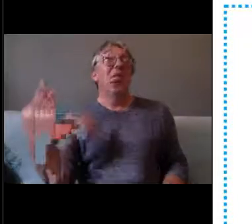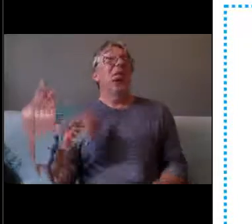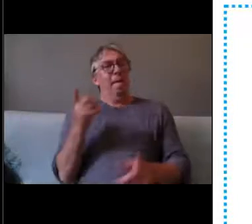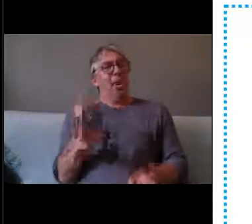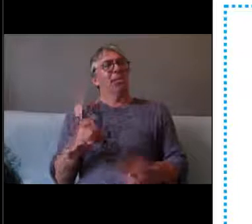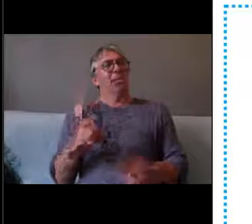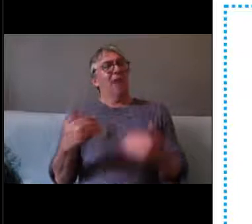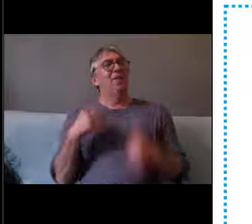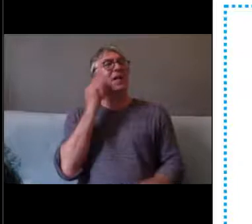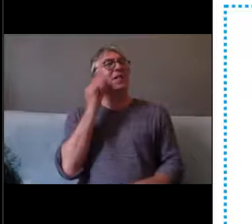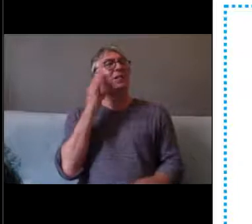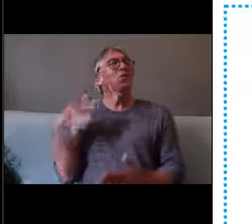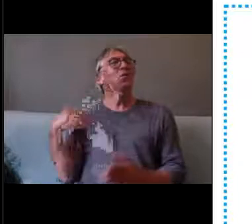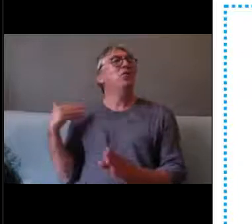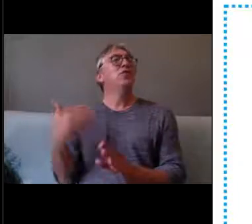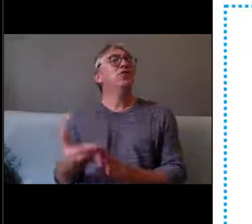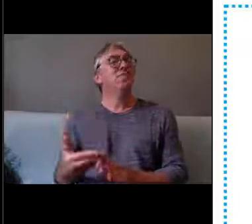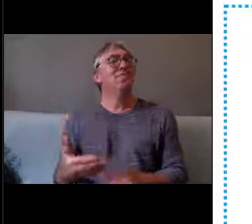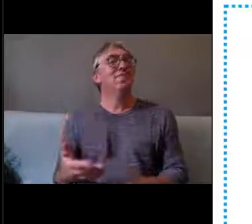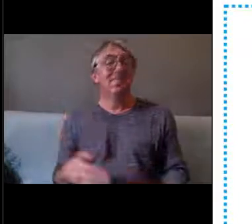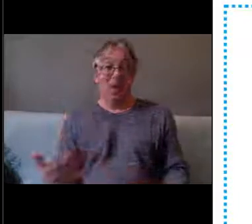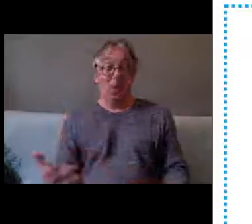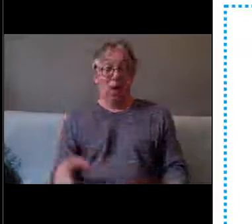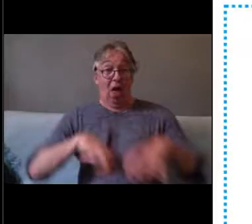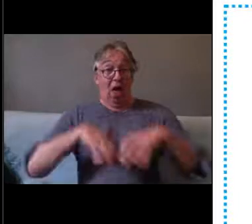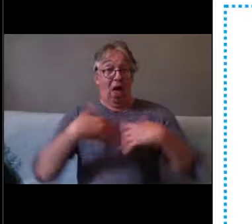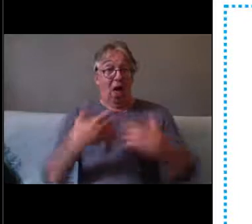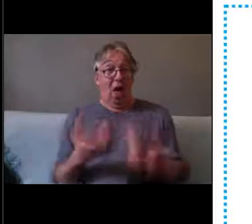How would you get that experience unless you are hired?